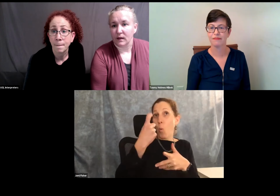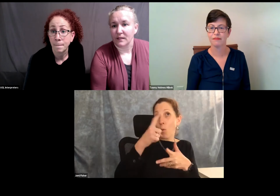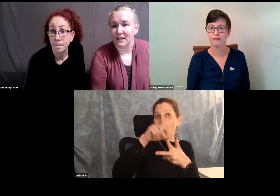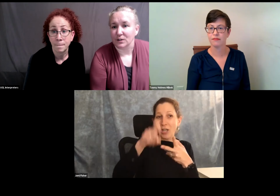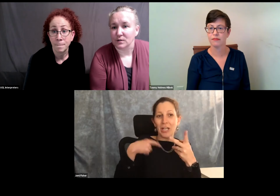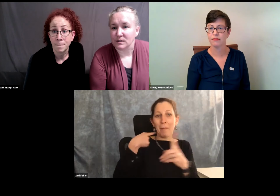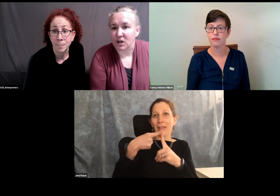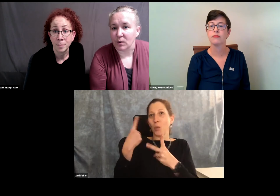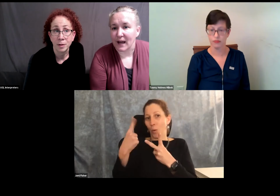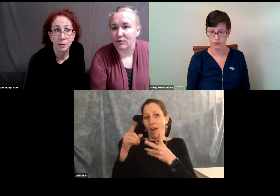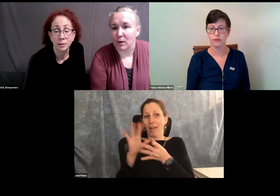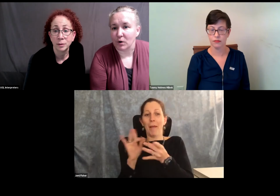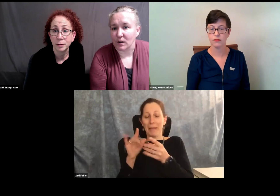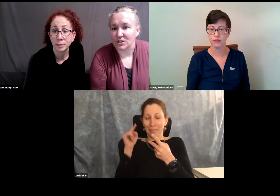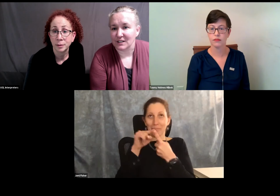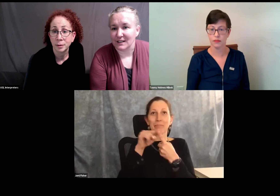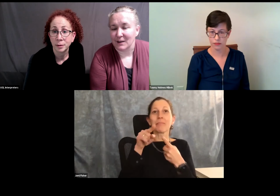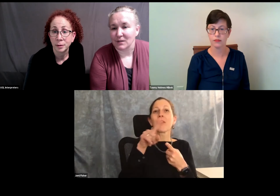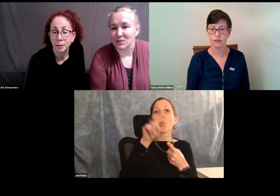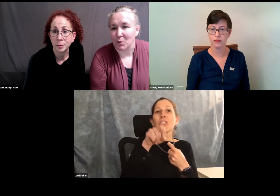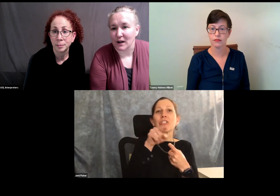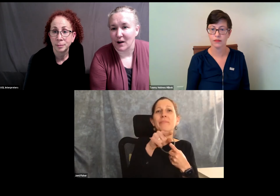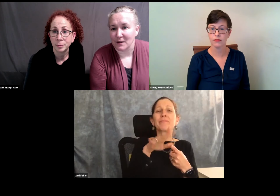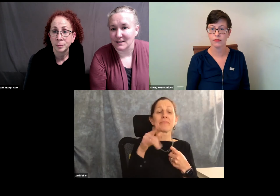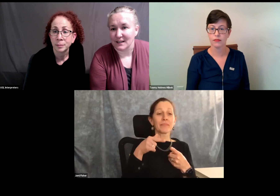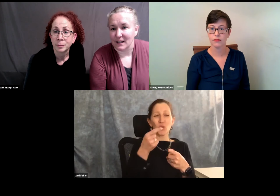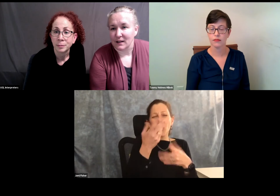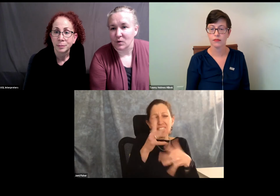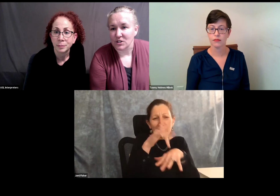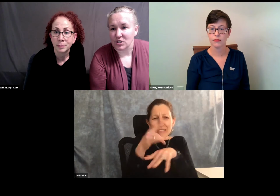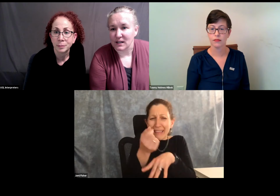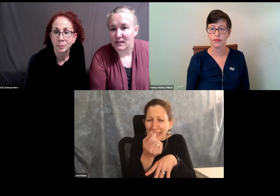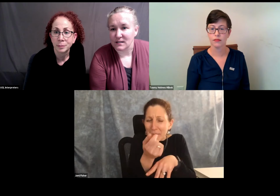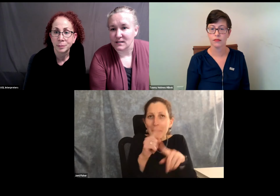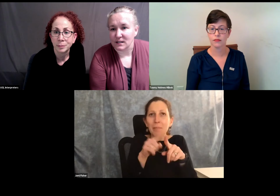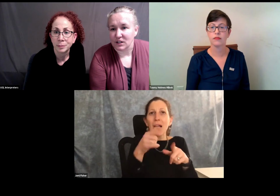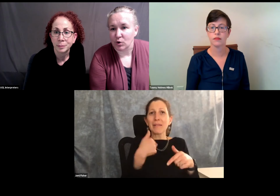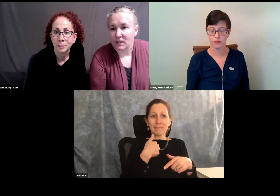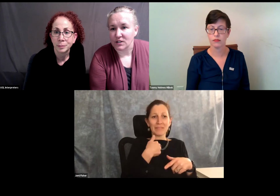Thank you, so we have one more question plus one more comment, the question is you already talked